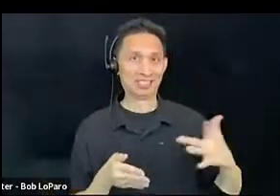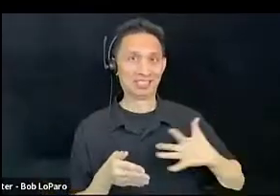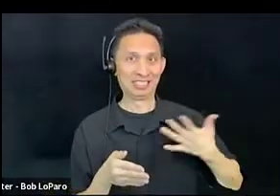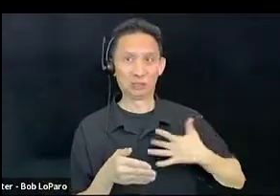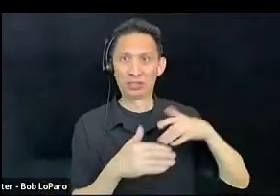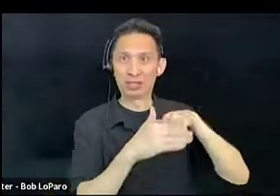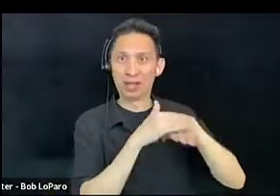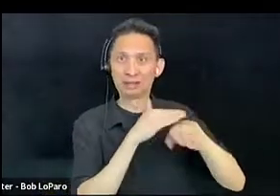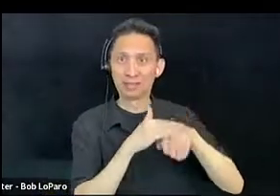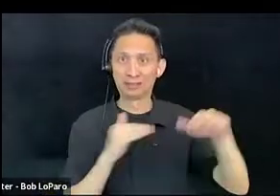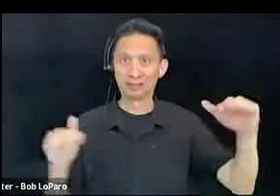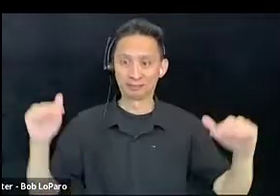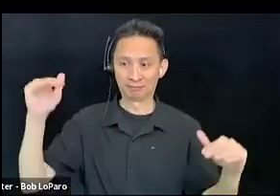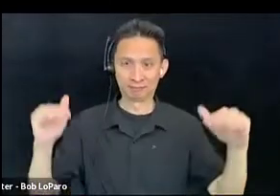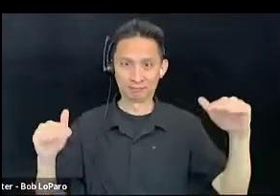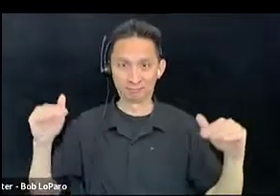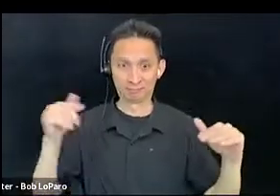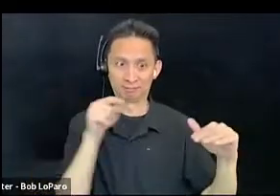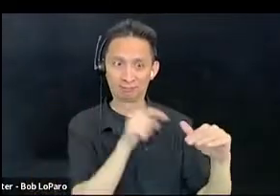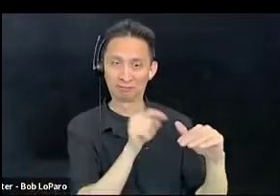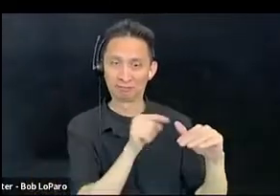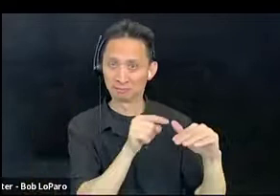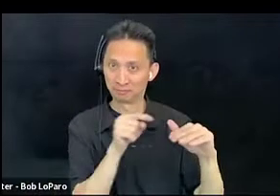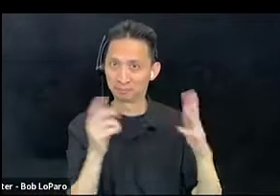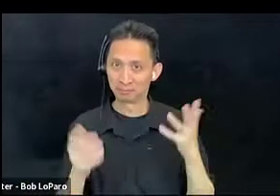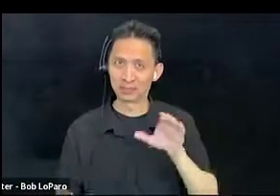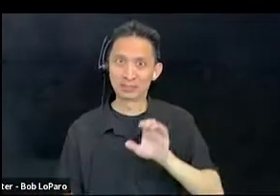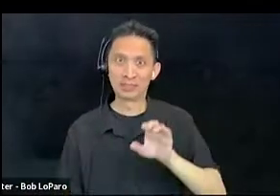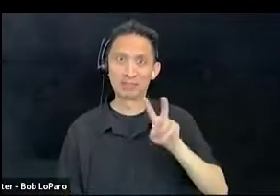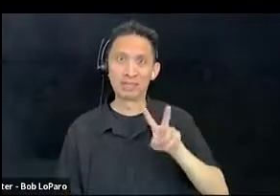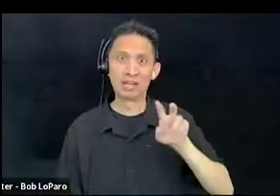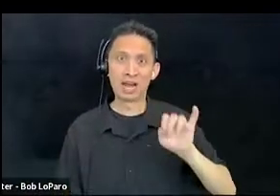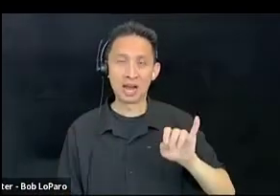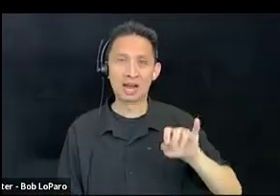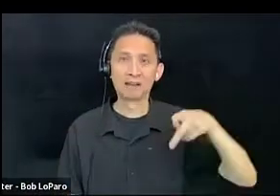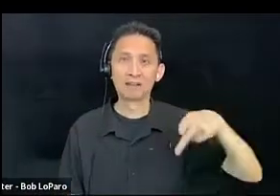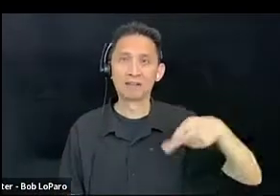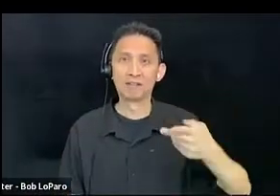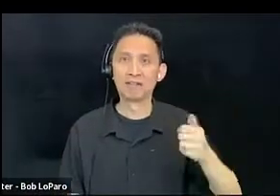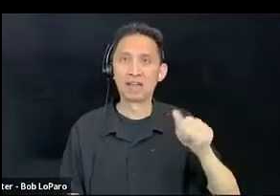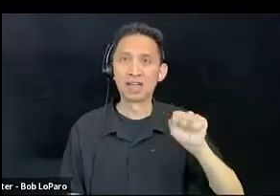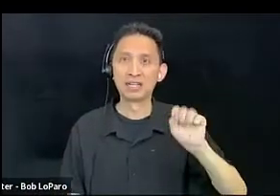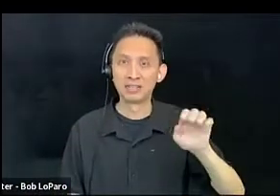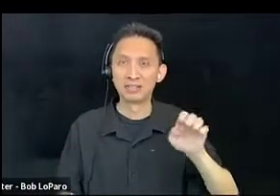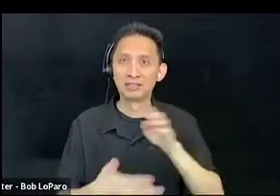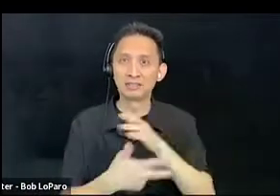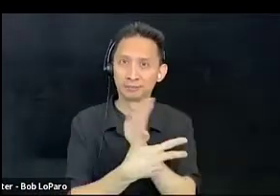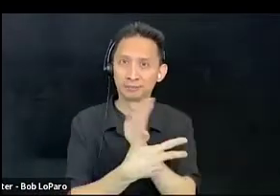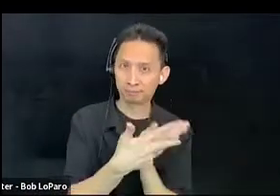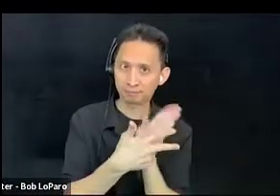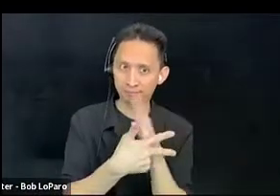and the unique impact of the characteristics on that individual child, which are different from the unique impact